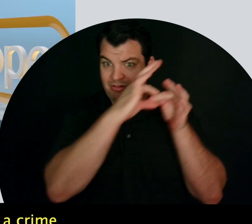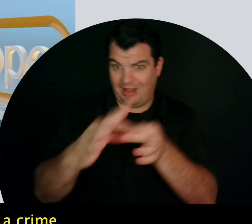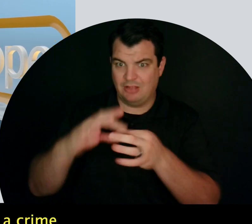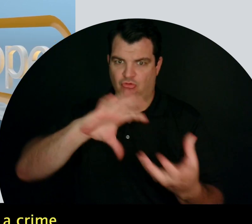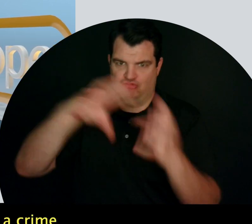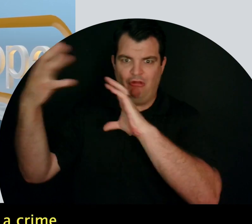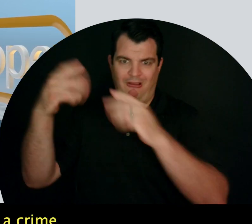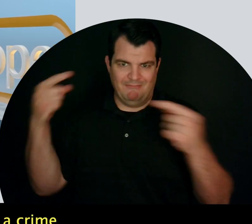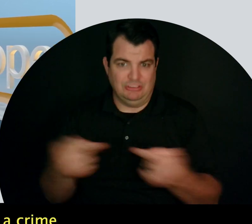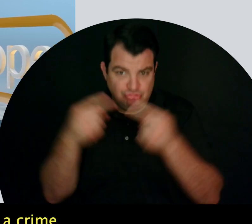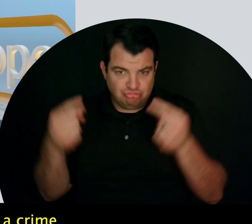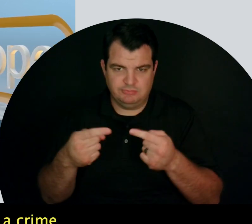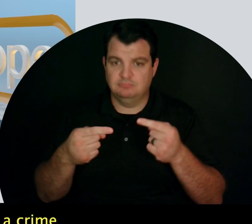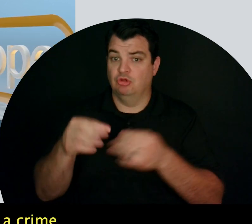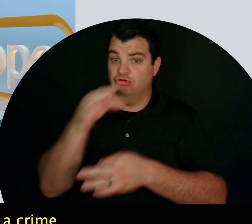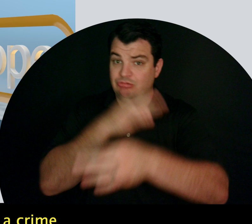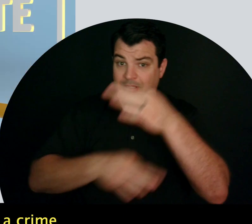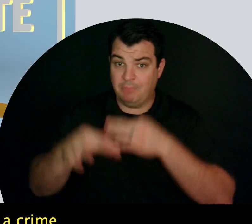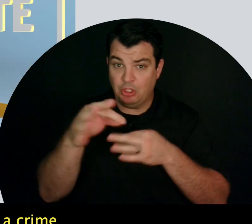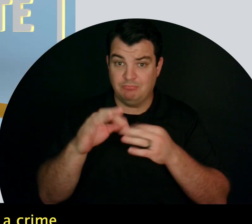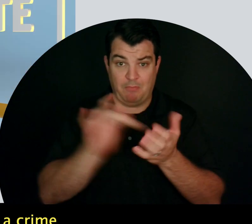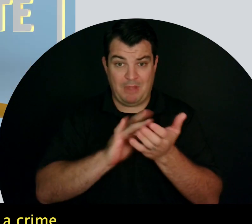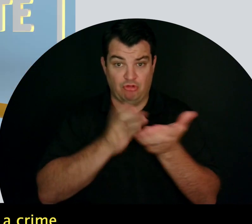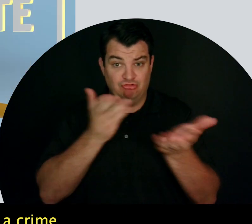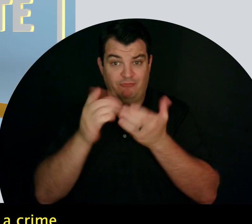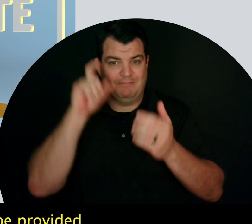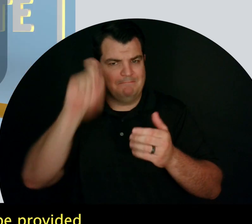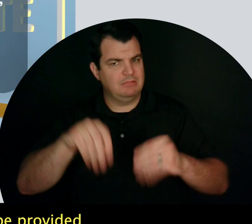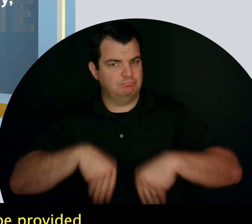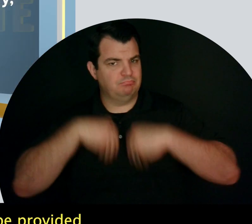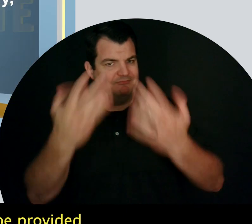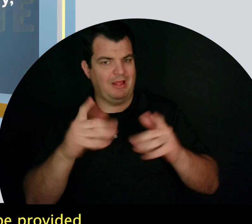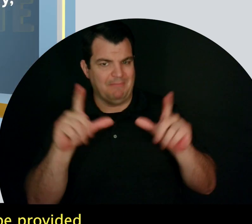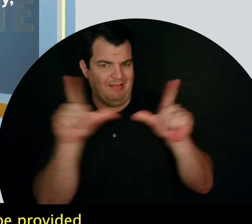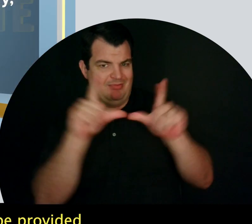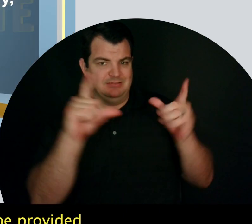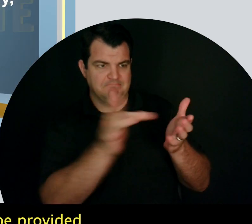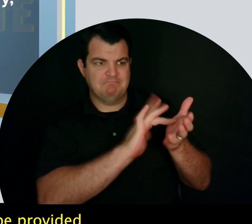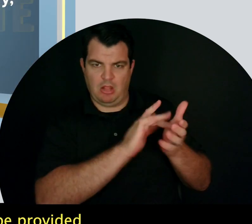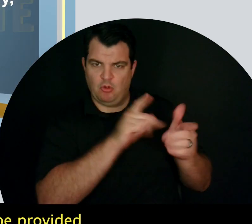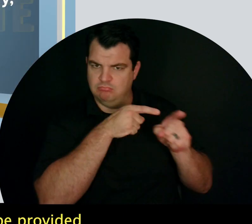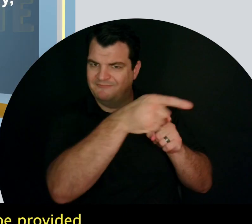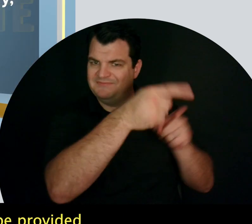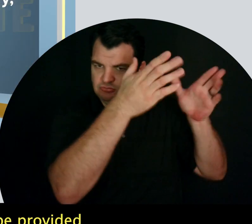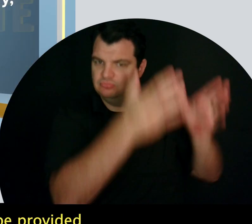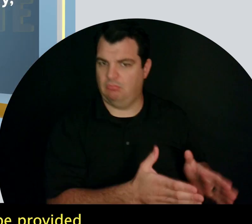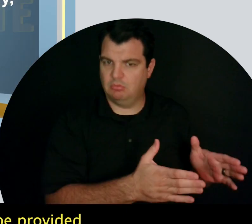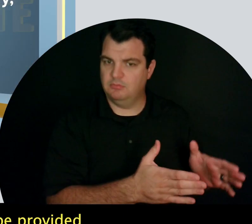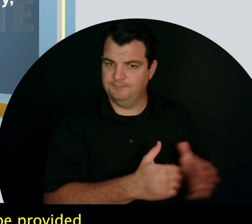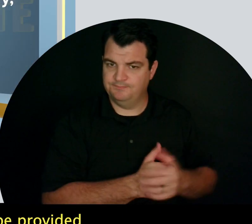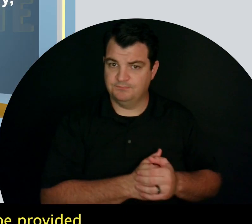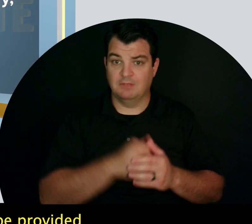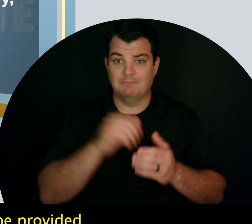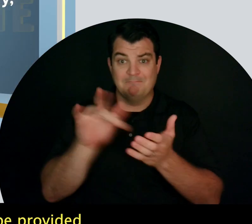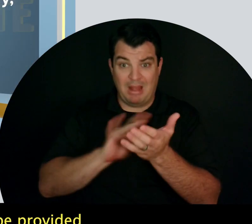which are related to a crime injury, reimbursable medical services must be provided by a licensed medical professional,